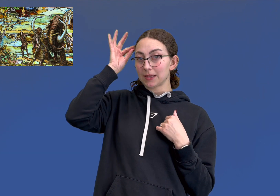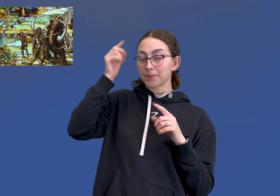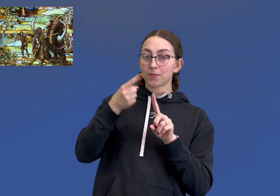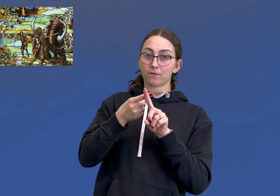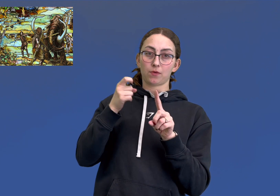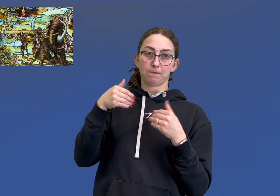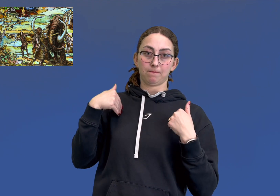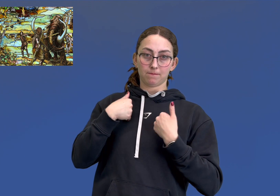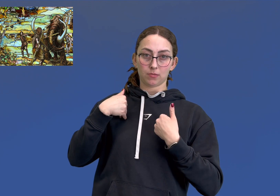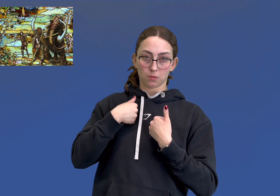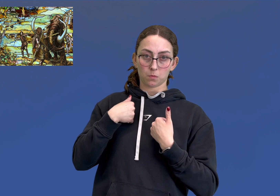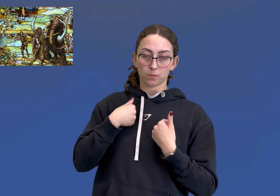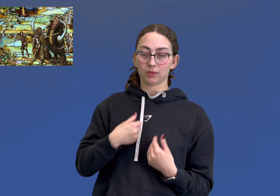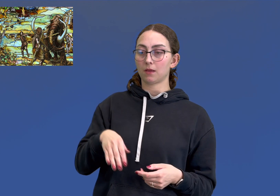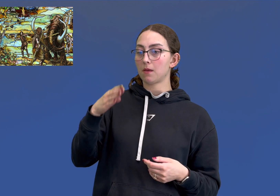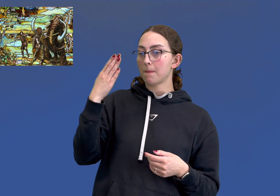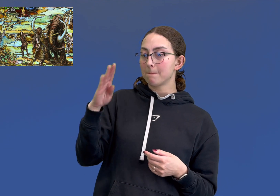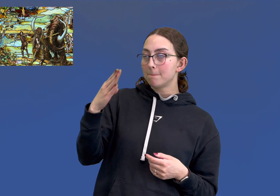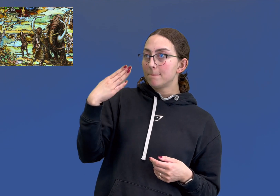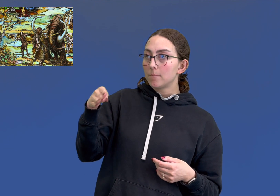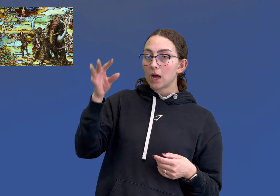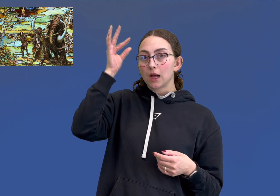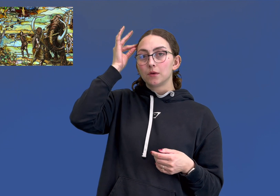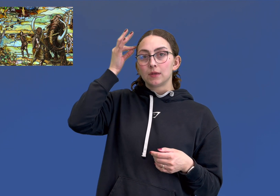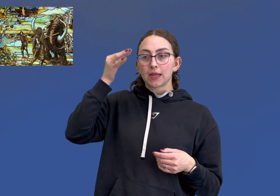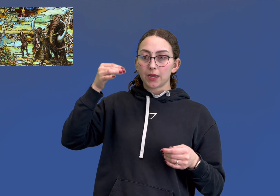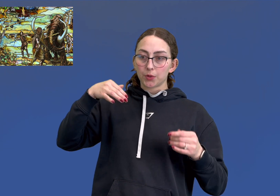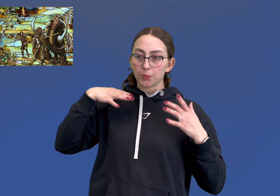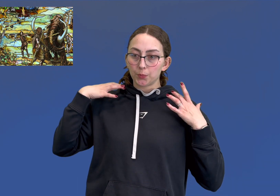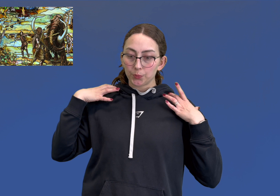pictured on the animal itself meaning